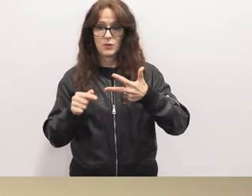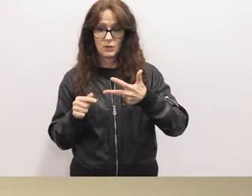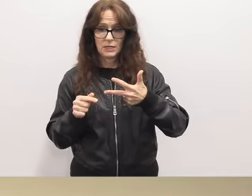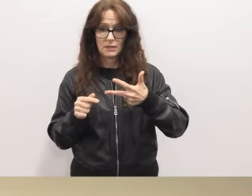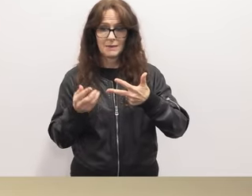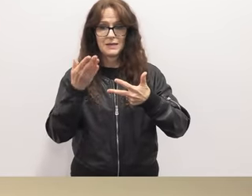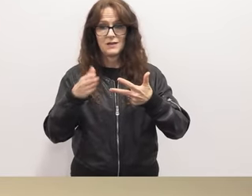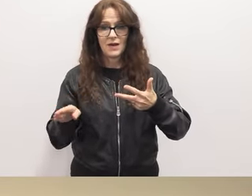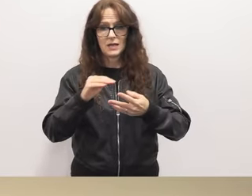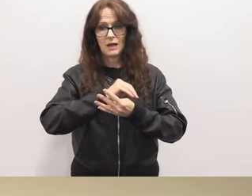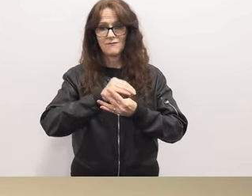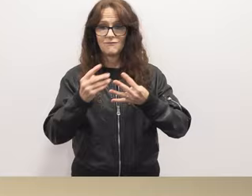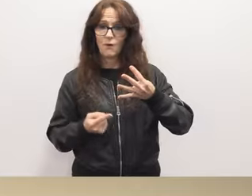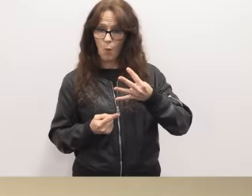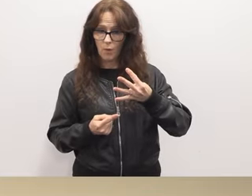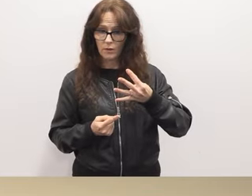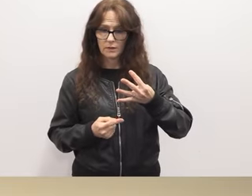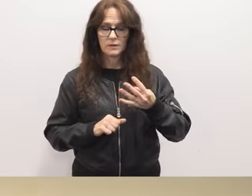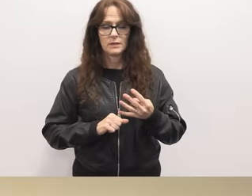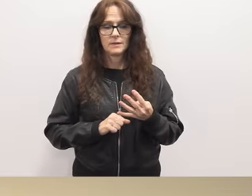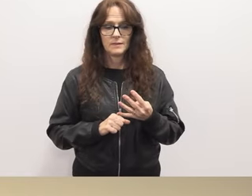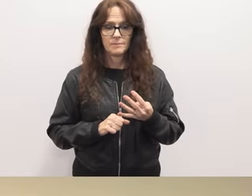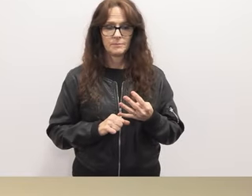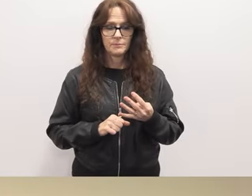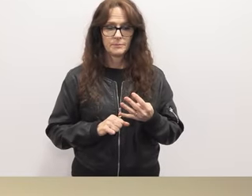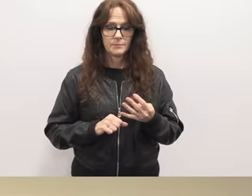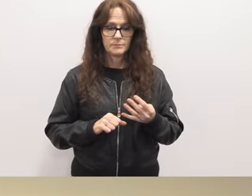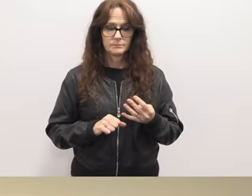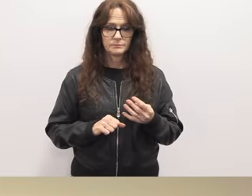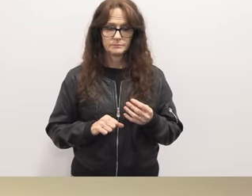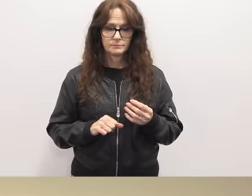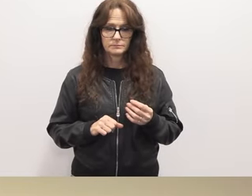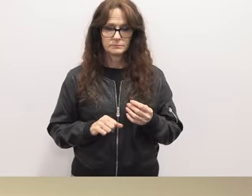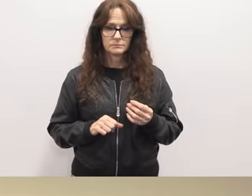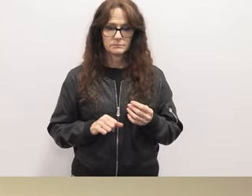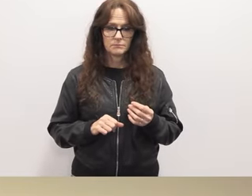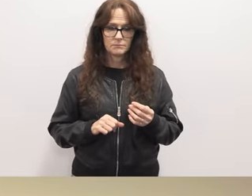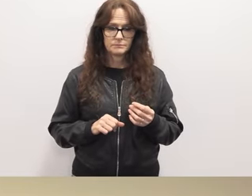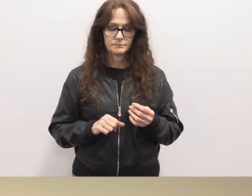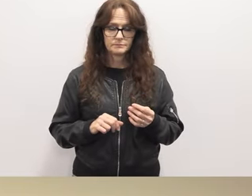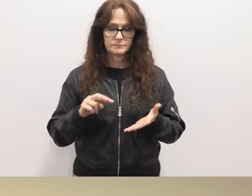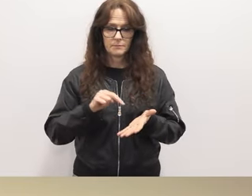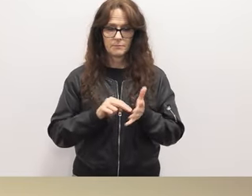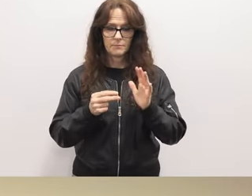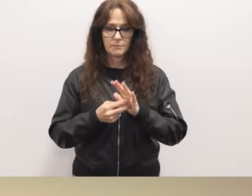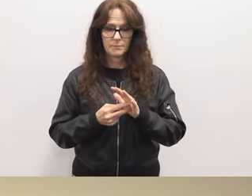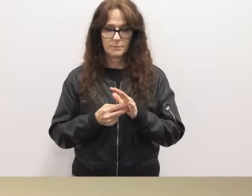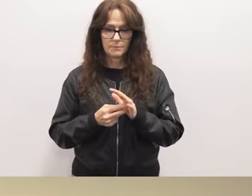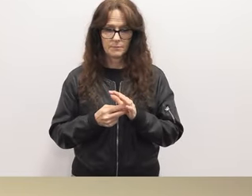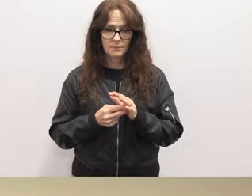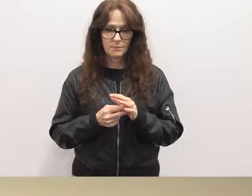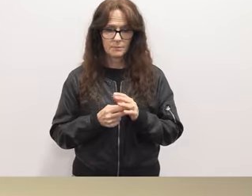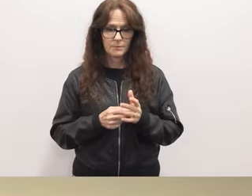As a practical matter, that means there becomes a lower cap